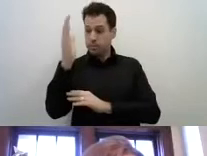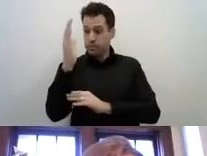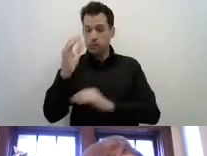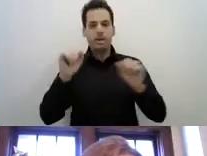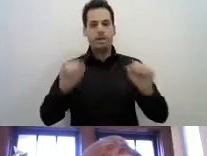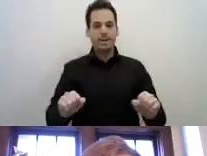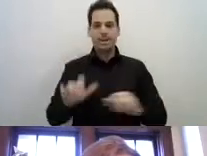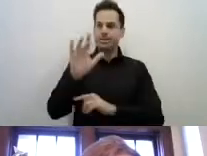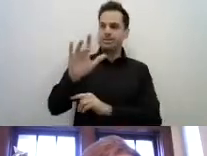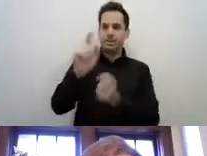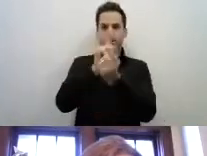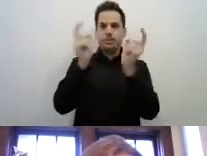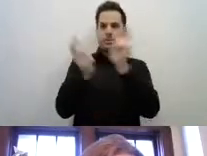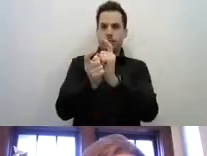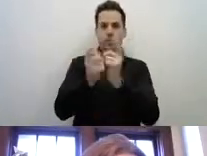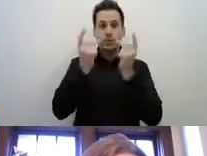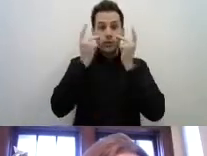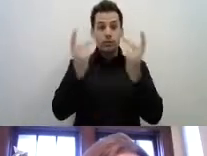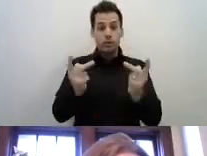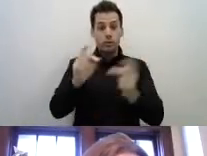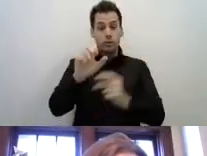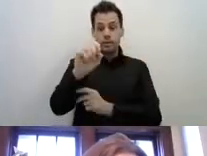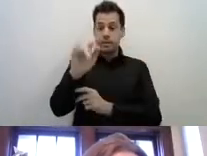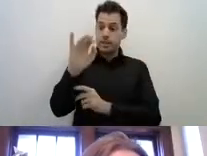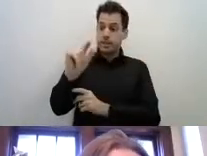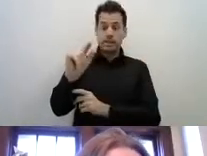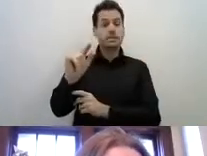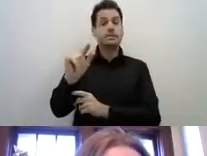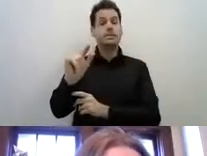and if that still doesn't work let us know in the chat box and we'd be happy to help you